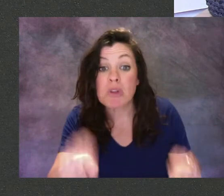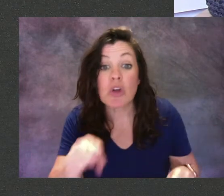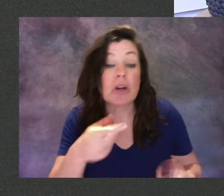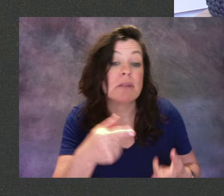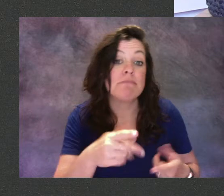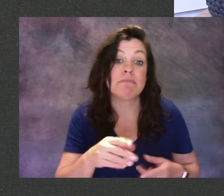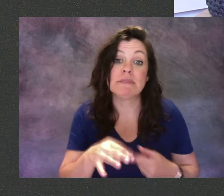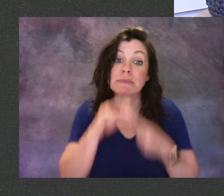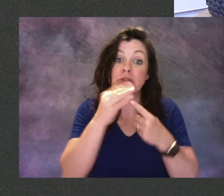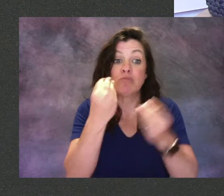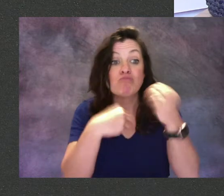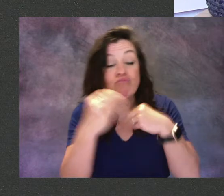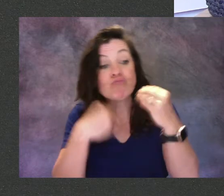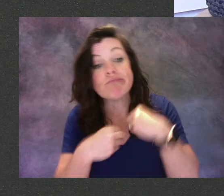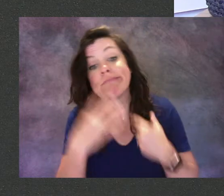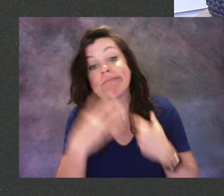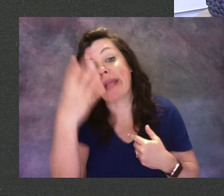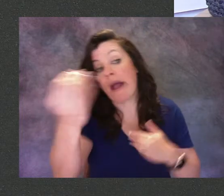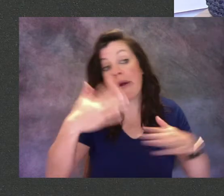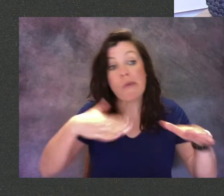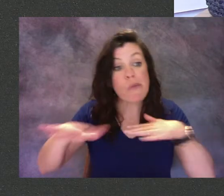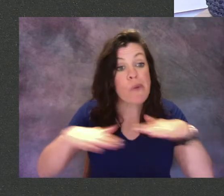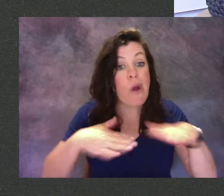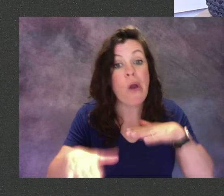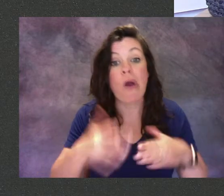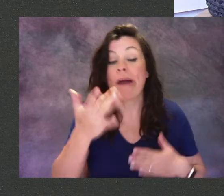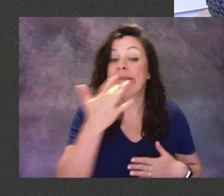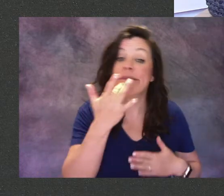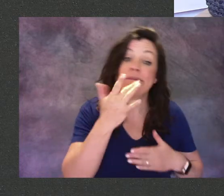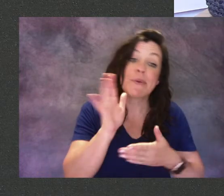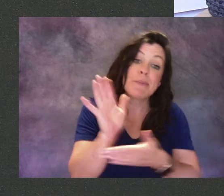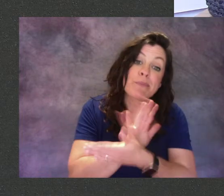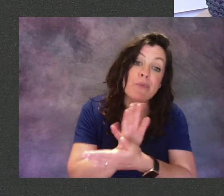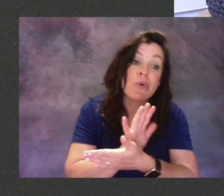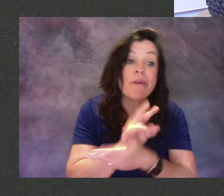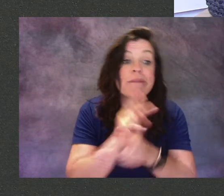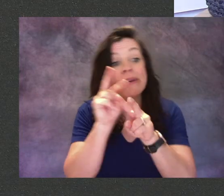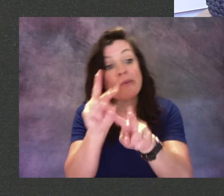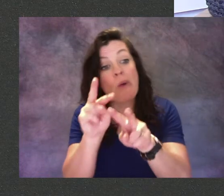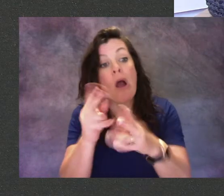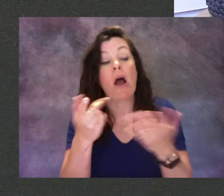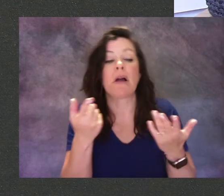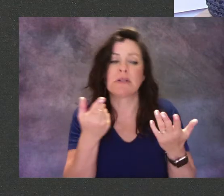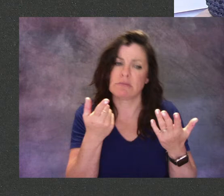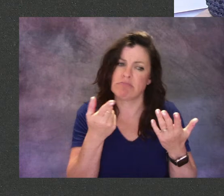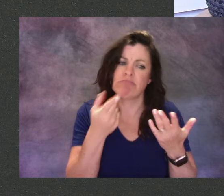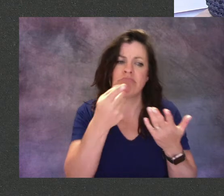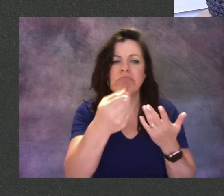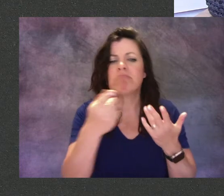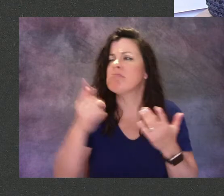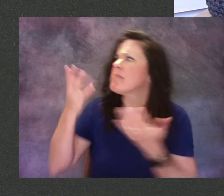You could go for a walk. You could watch your favorite movie. You and your grown-up can figure out